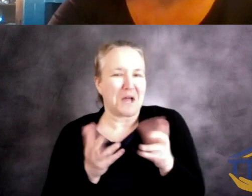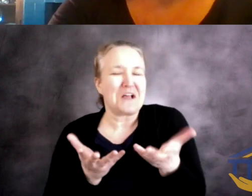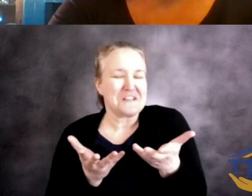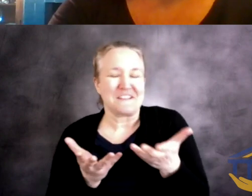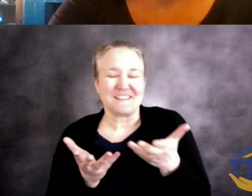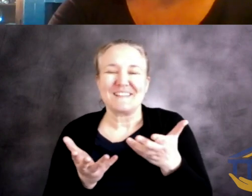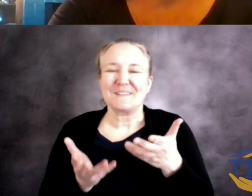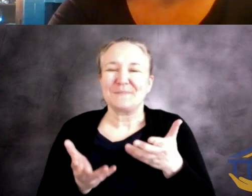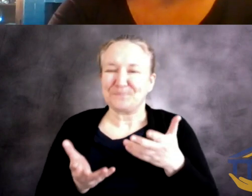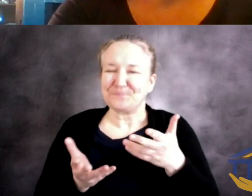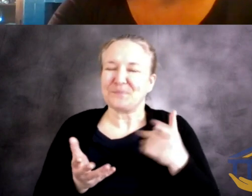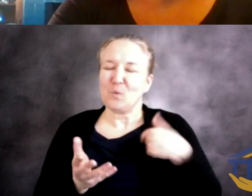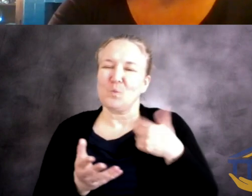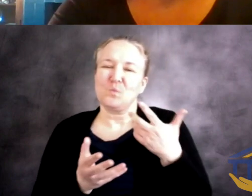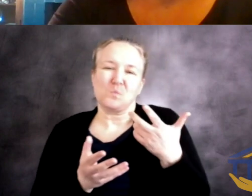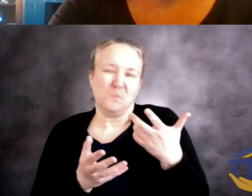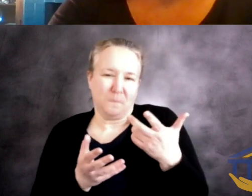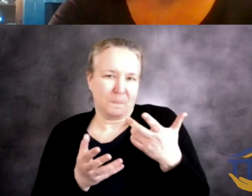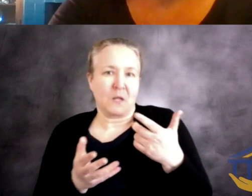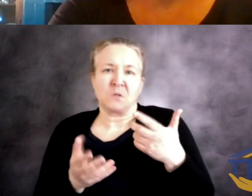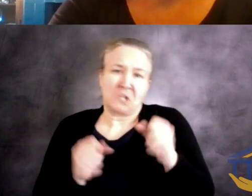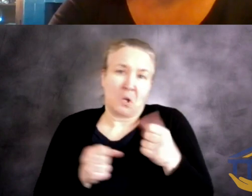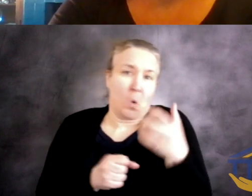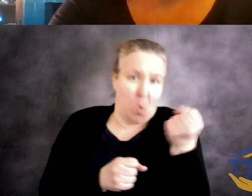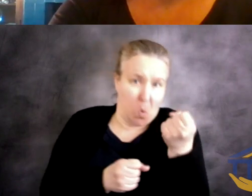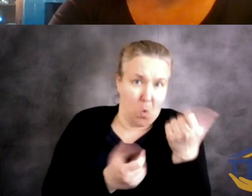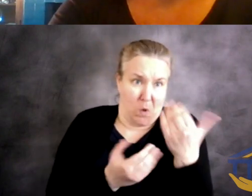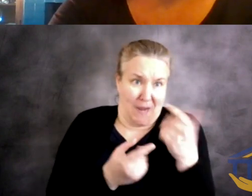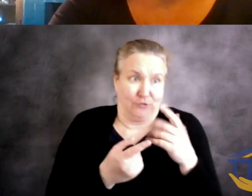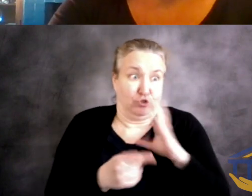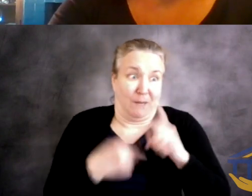want to hold off and wait till we speak with them about their specific issues that's fine